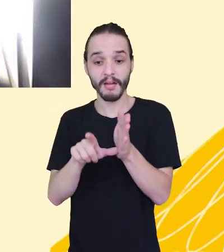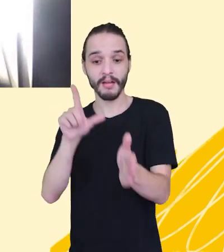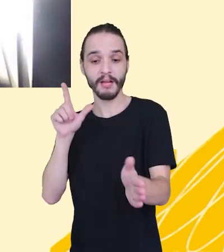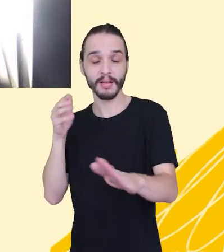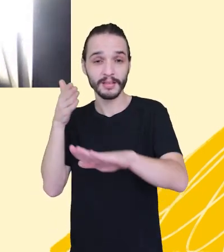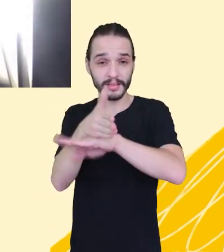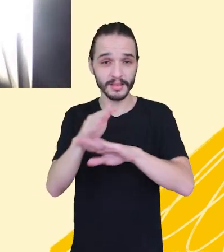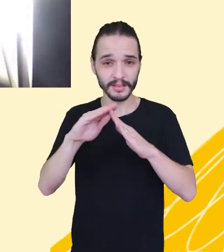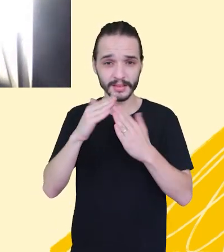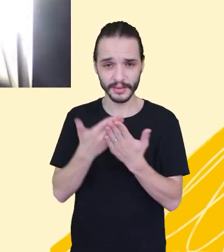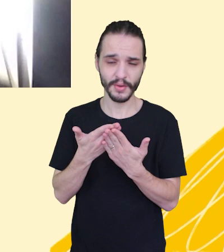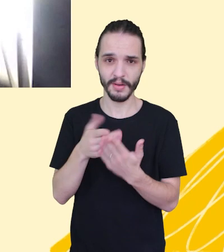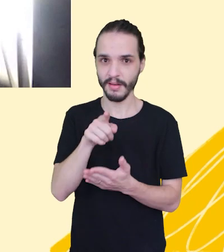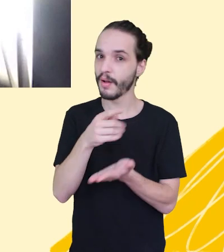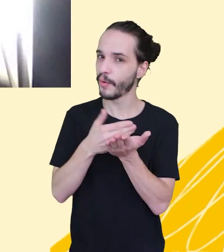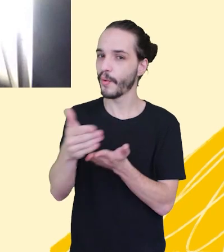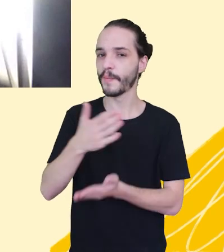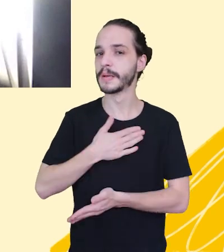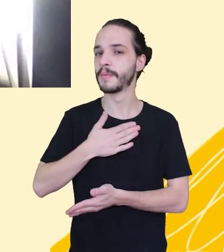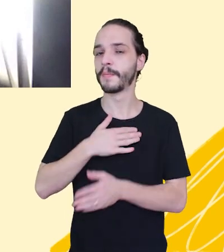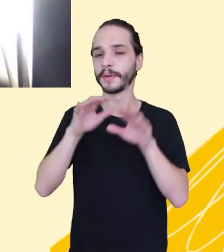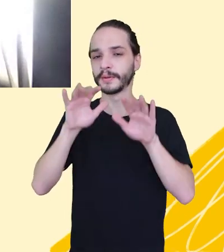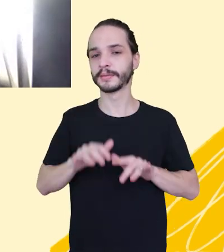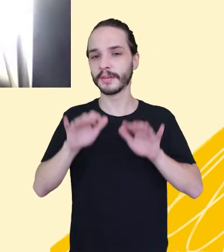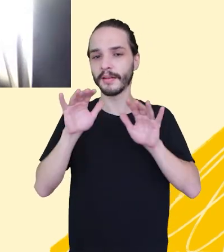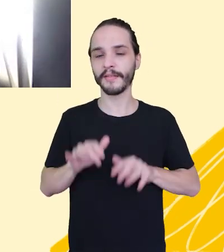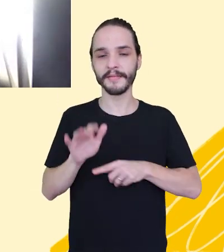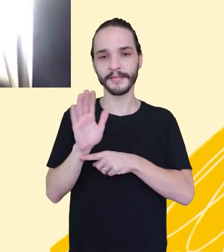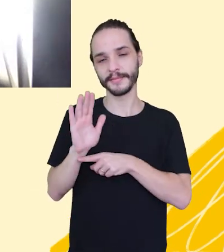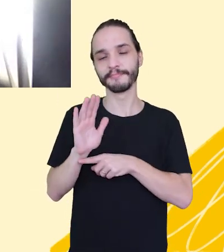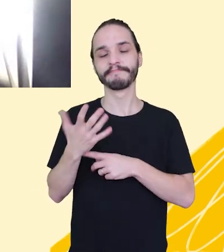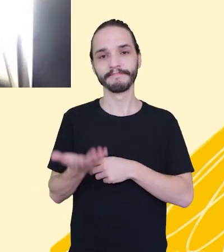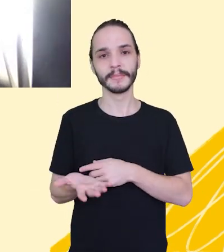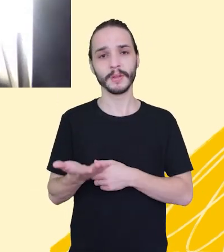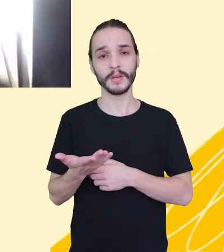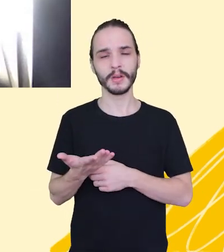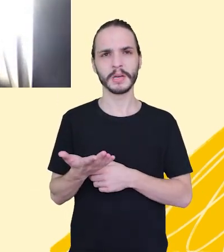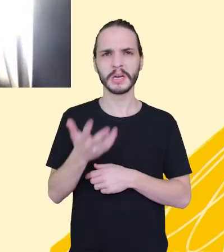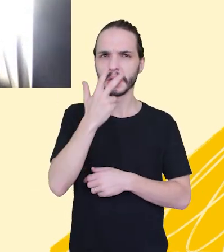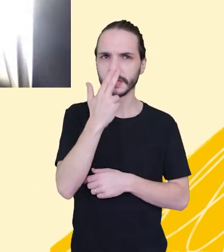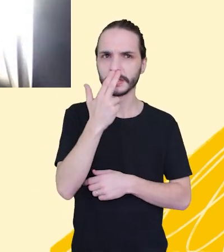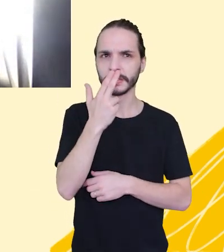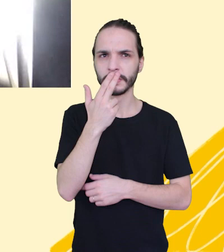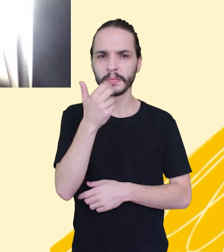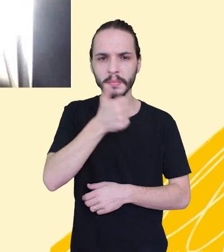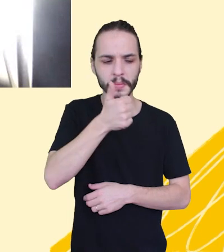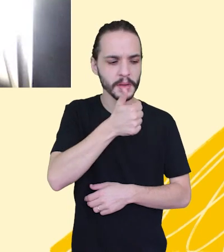And then when the first or second version of the script was written...